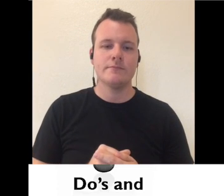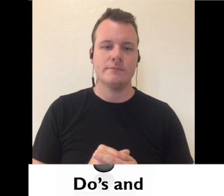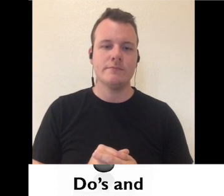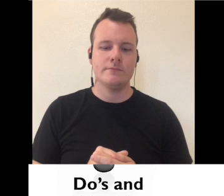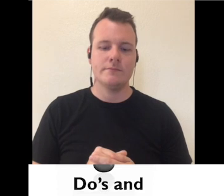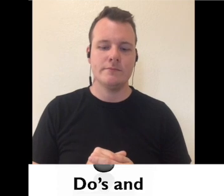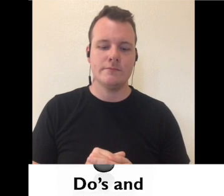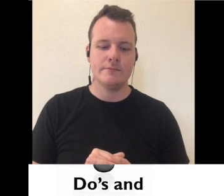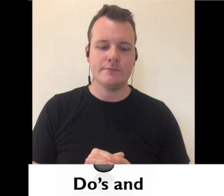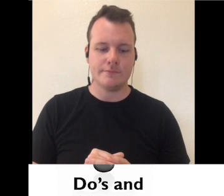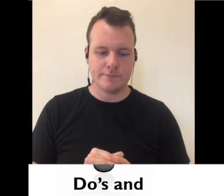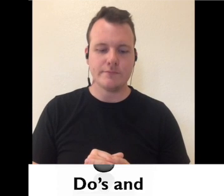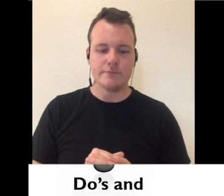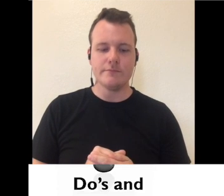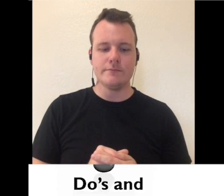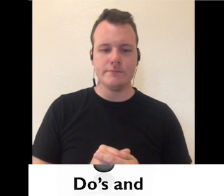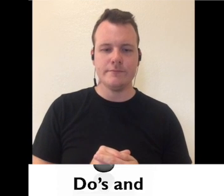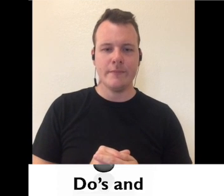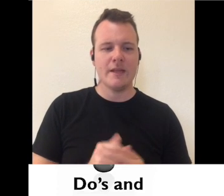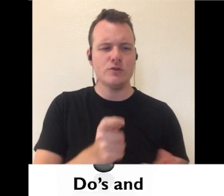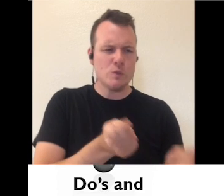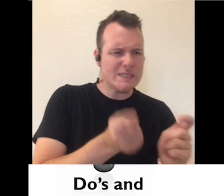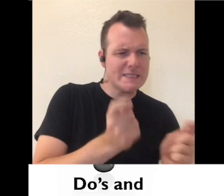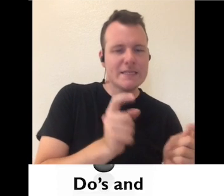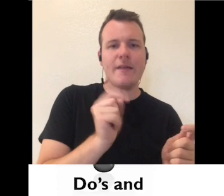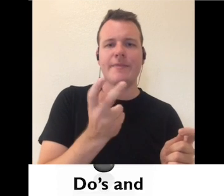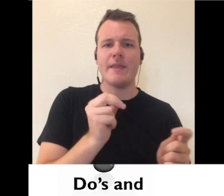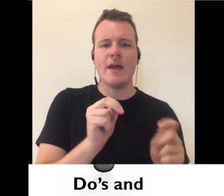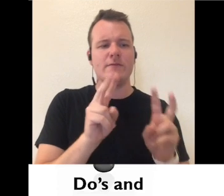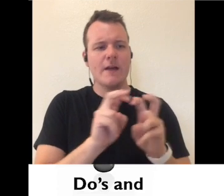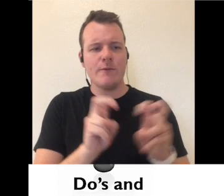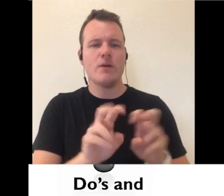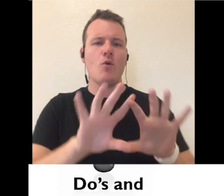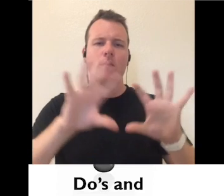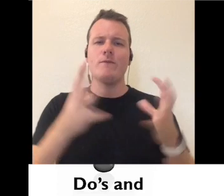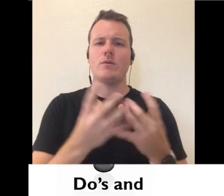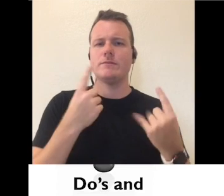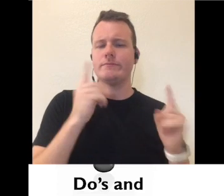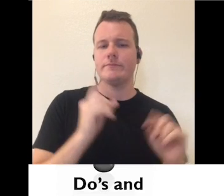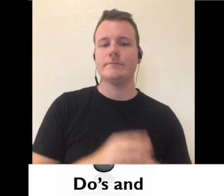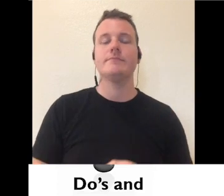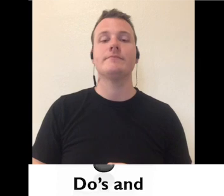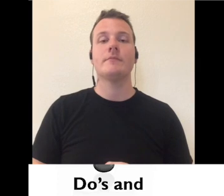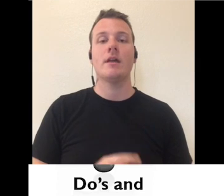necessary. And then evaluate the overall success, have a clear metric for